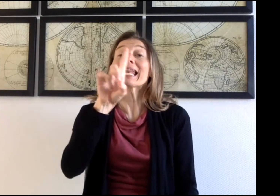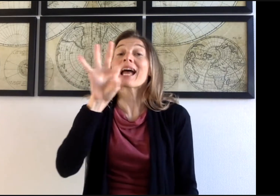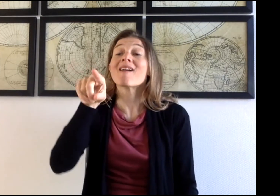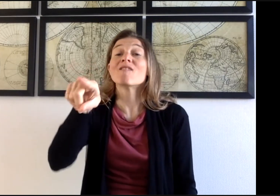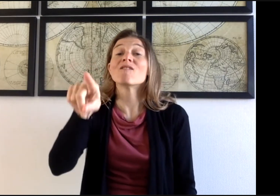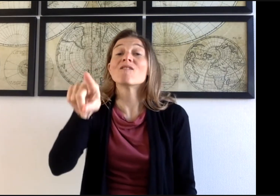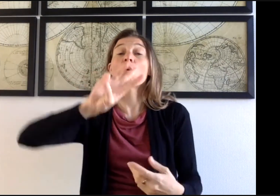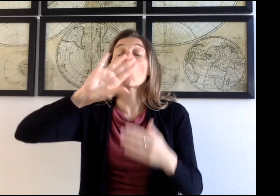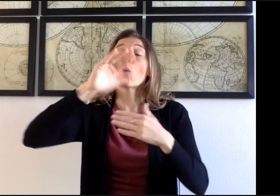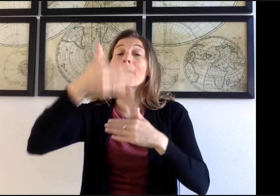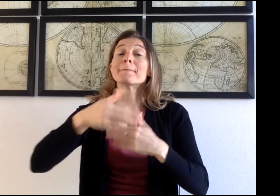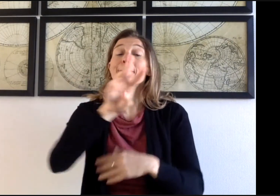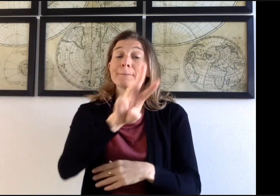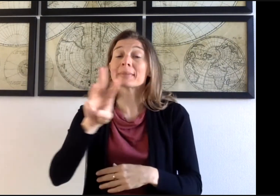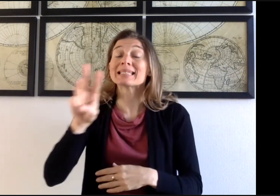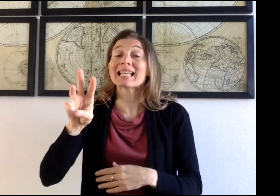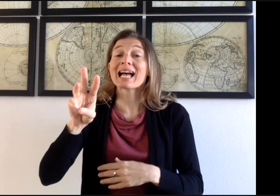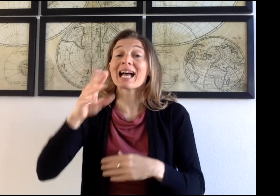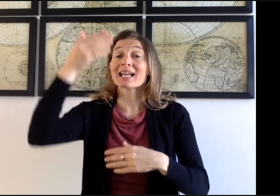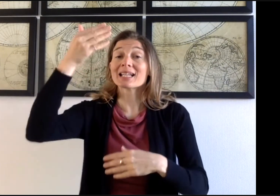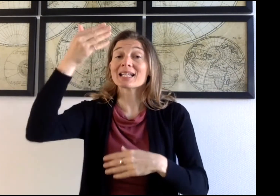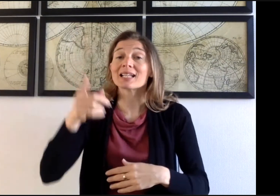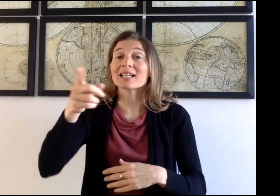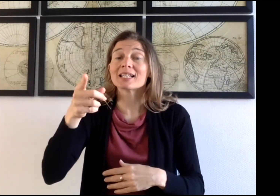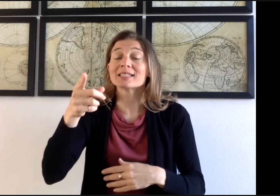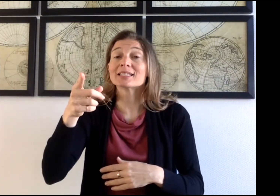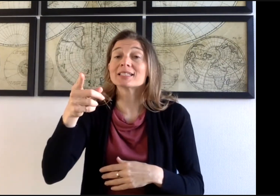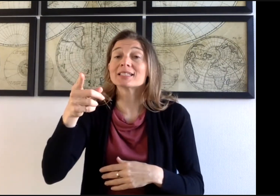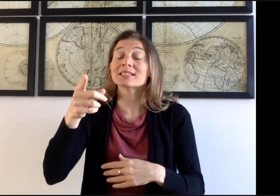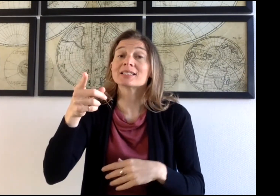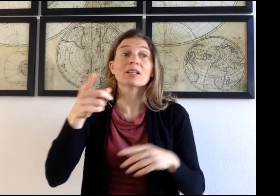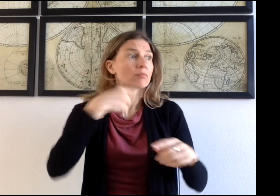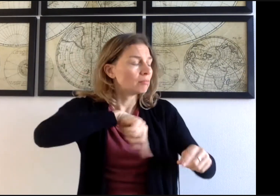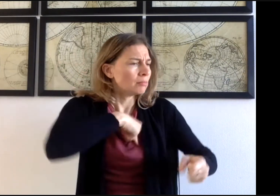we've tried to make all of the work we're doing available publicly